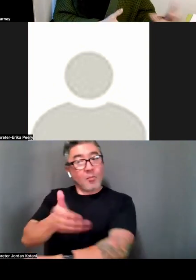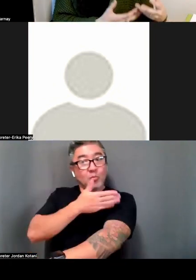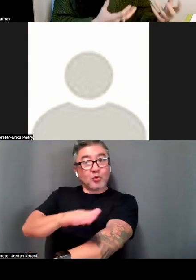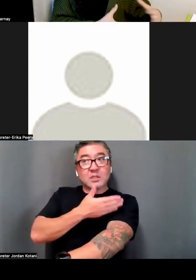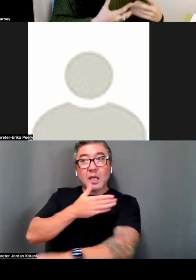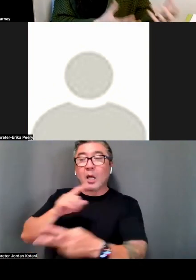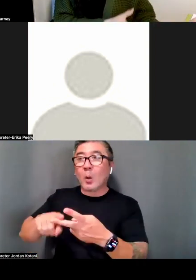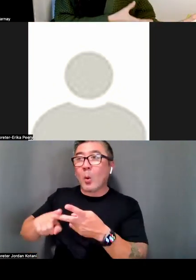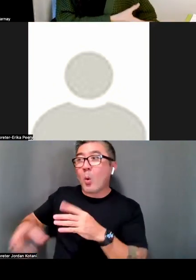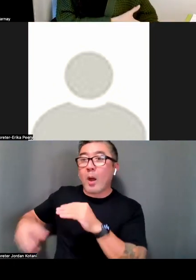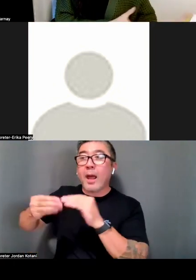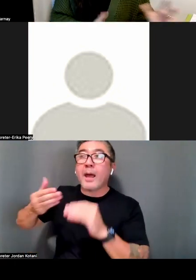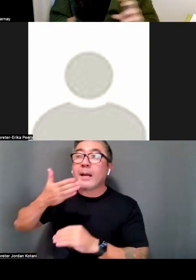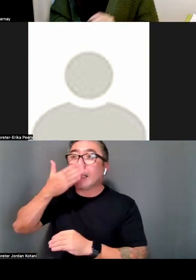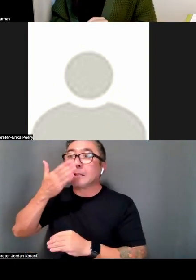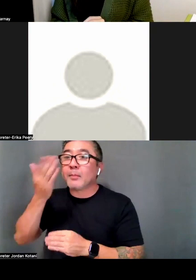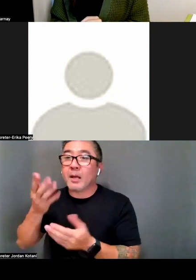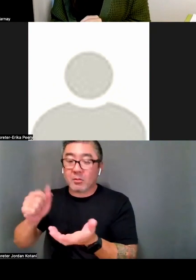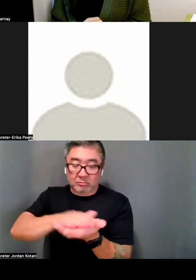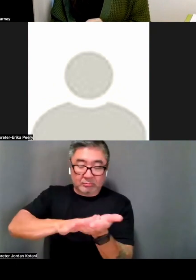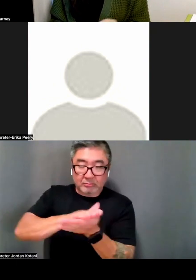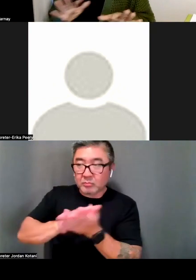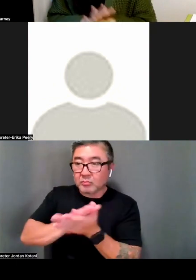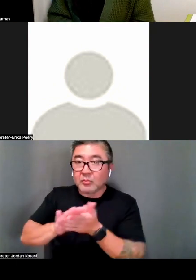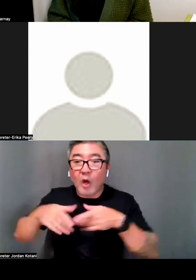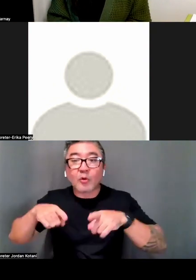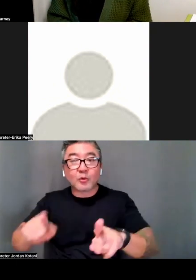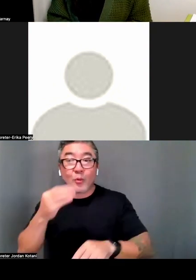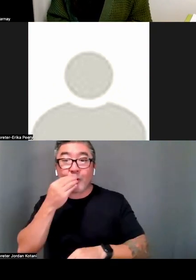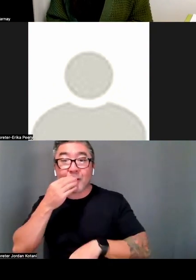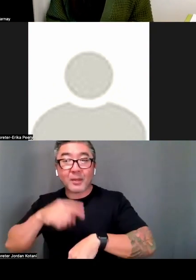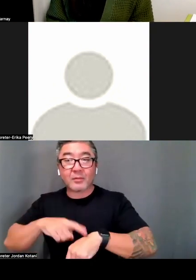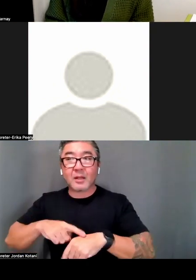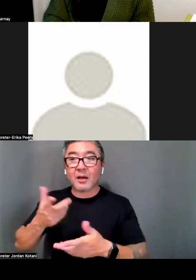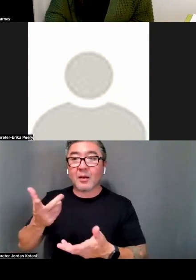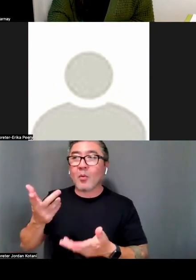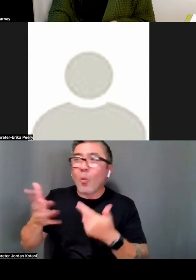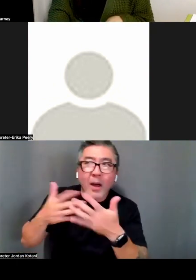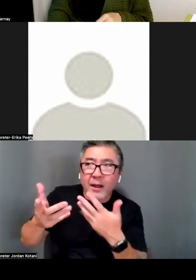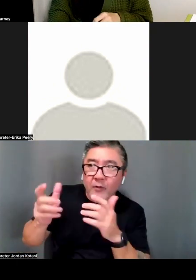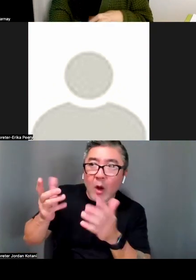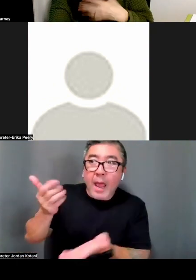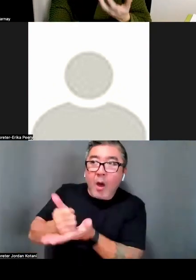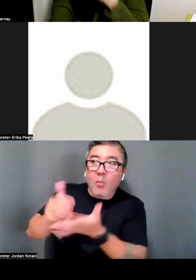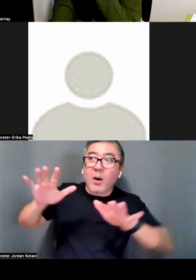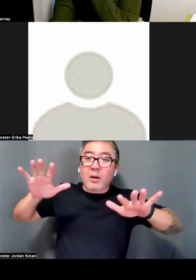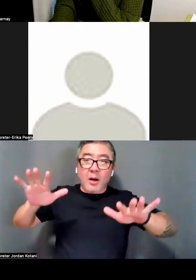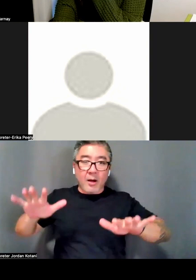lotion. Having those present at meal time to help calm them down, to feel safe. Then massages